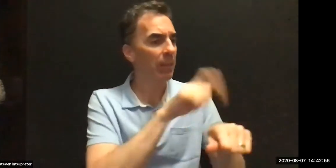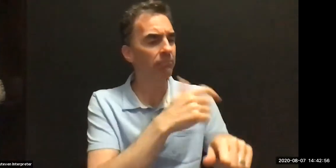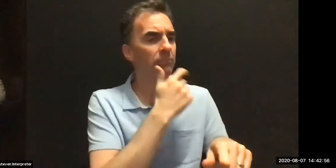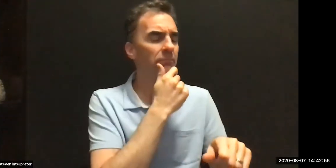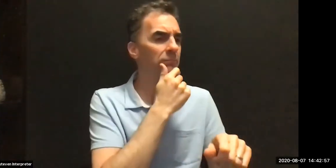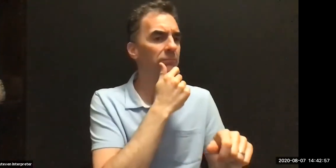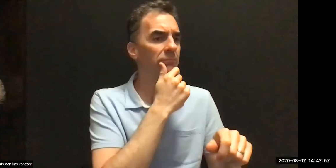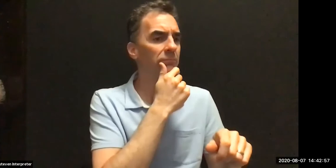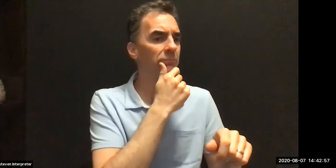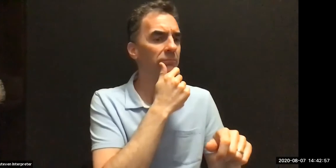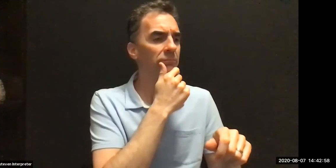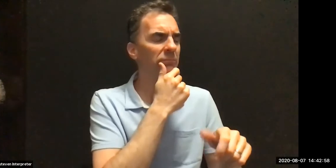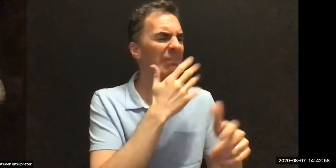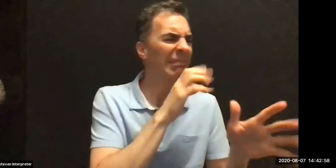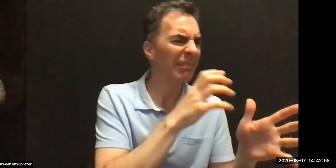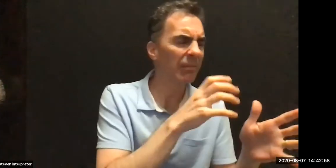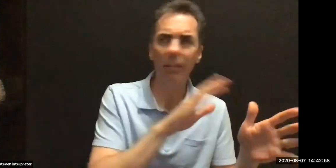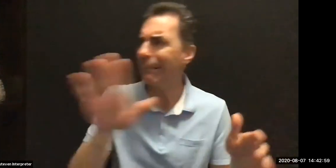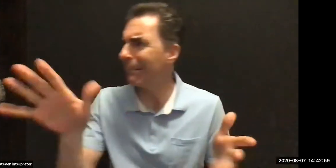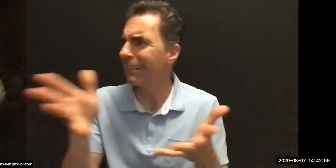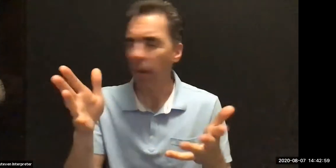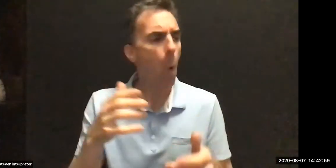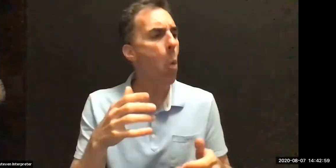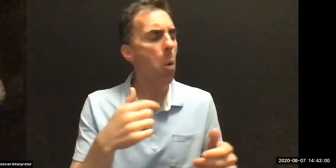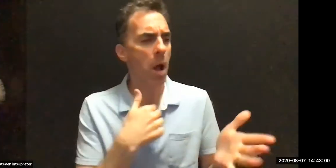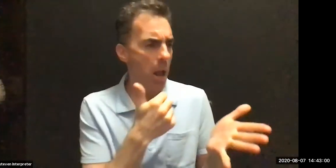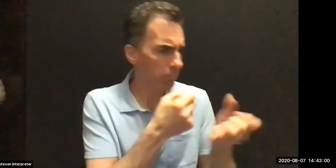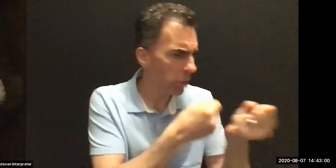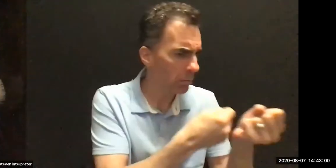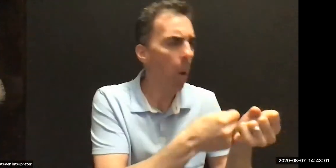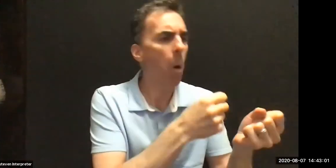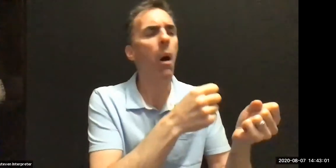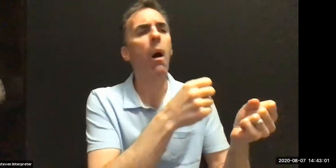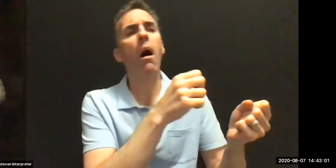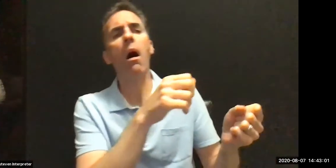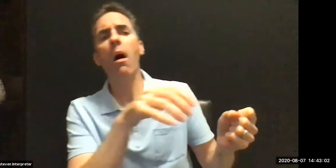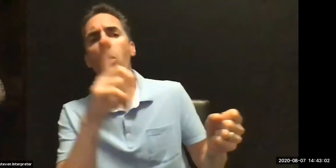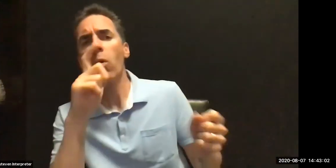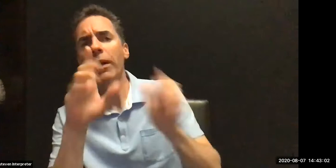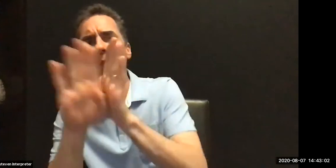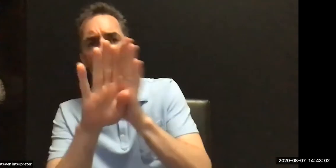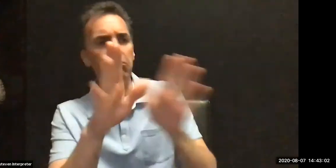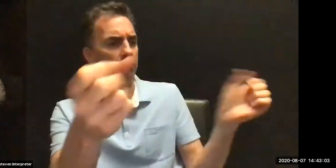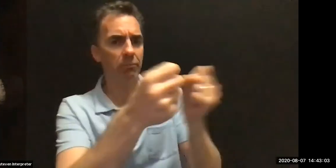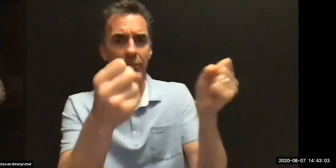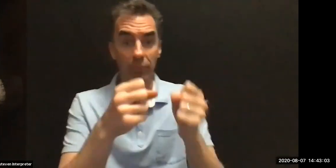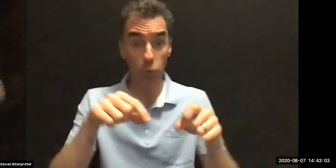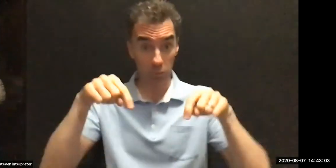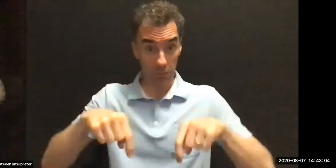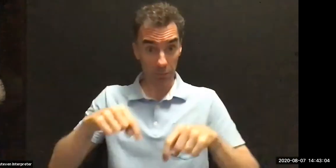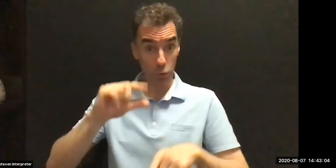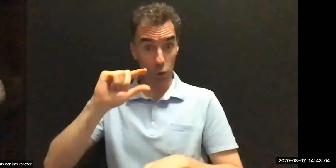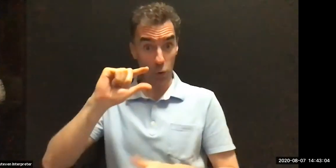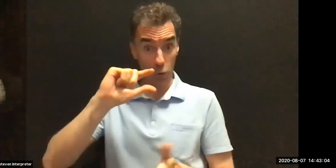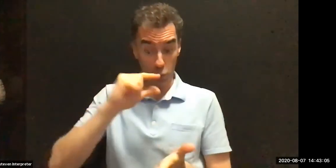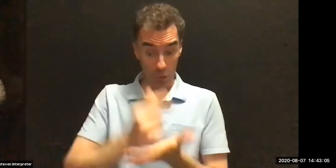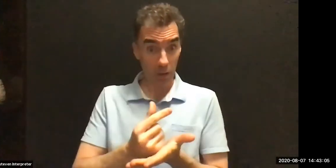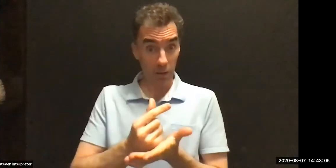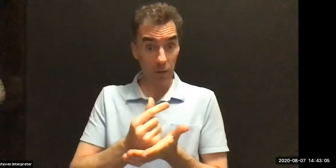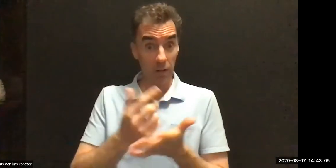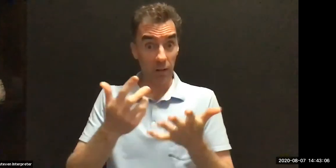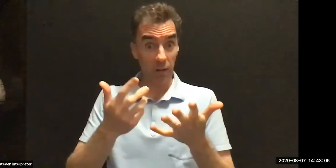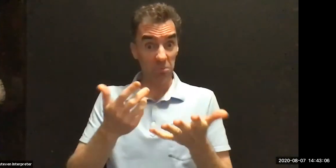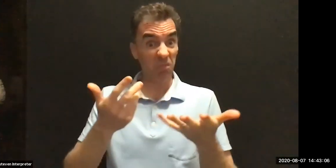Channelle Charest: Our network to are requesting for developers. And so that door is always open. If you're once you're a good student. You're forever and be quiet students. So I think that that is also something that's really